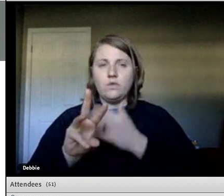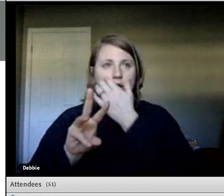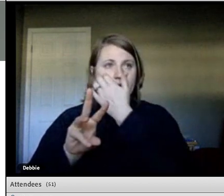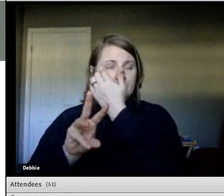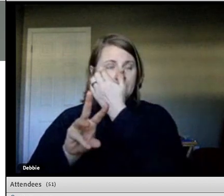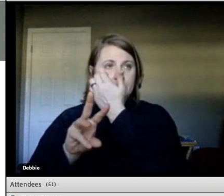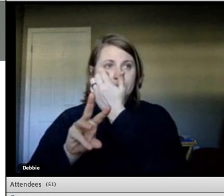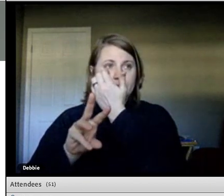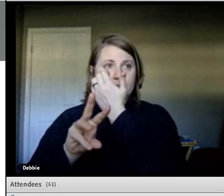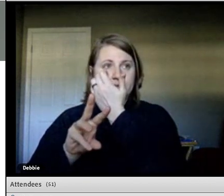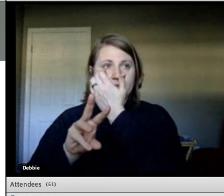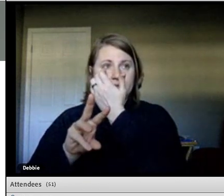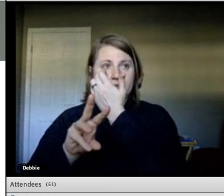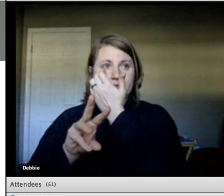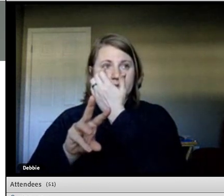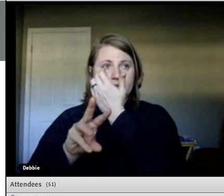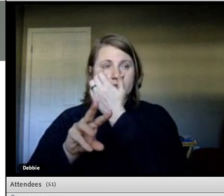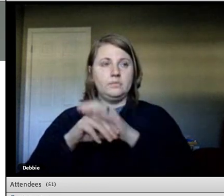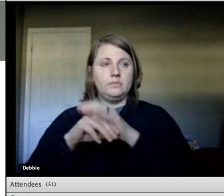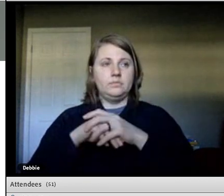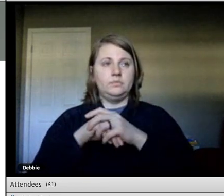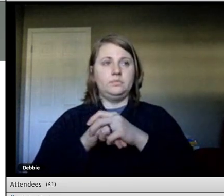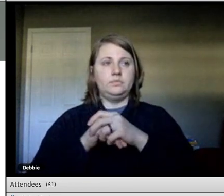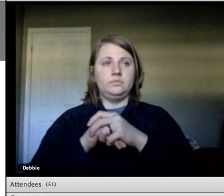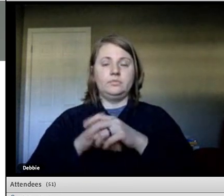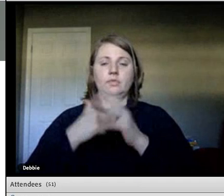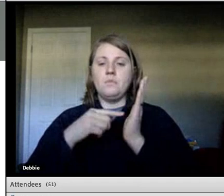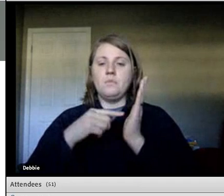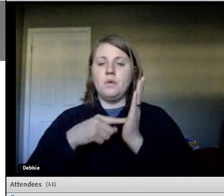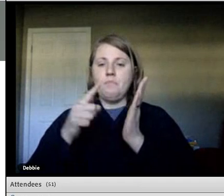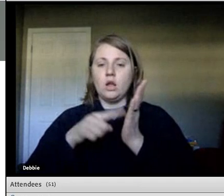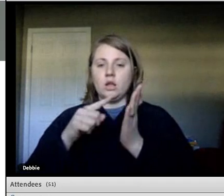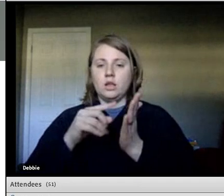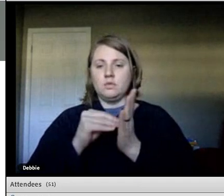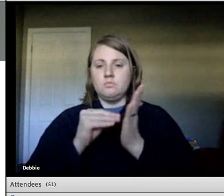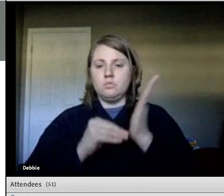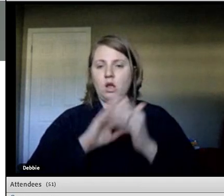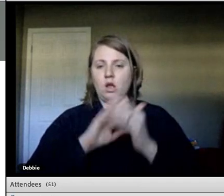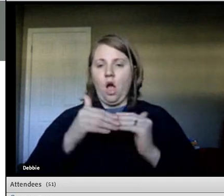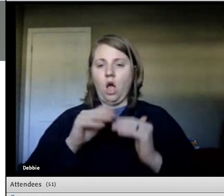I'm marking all of these down on here. So we have Dropbox, Box, Scanner Pro.